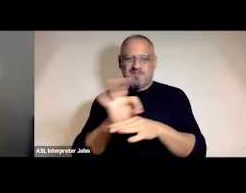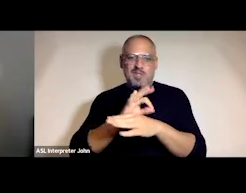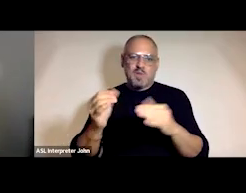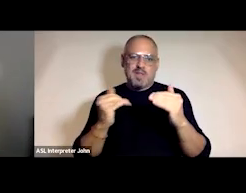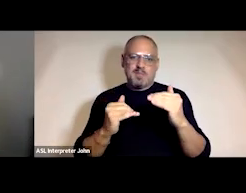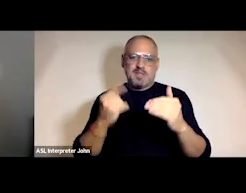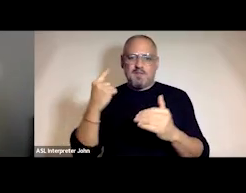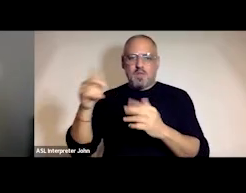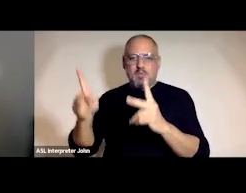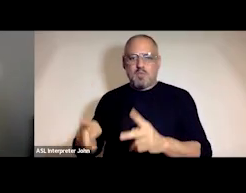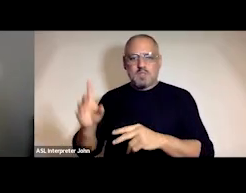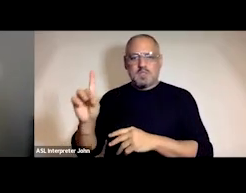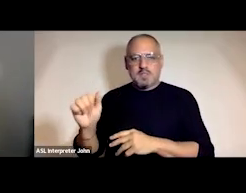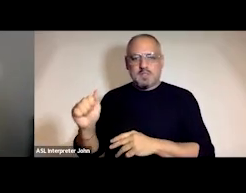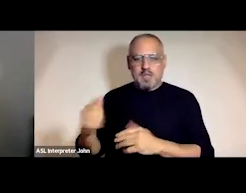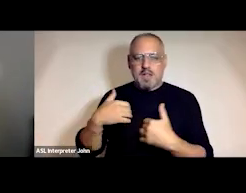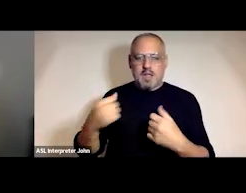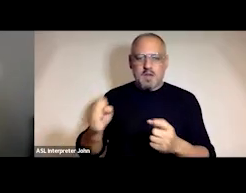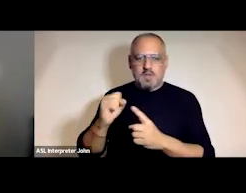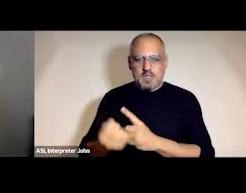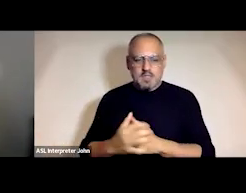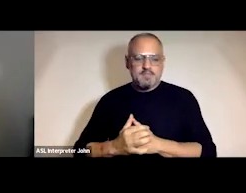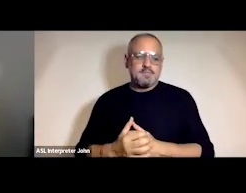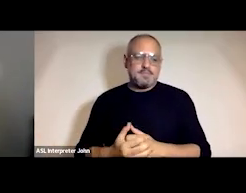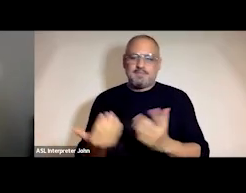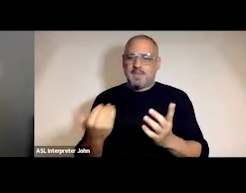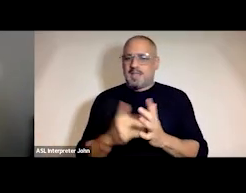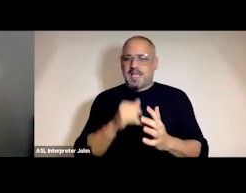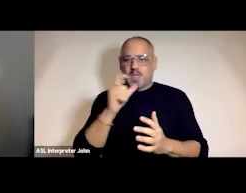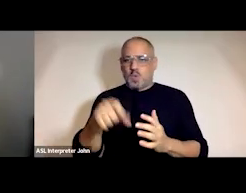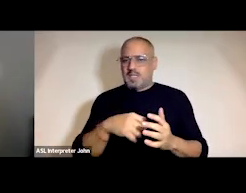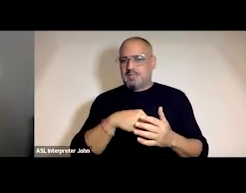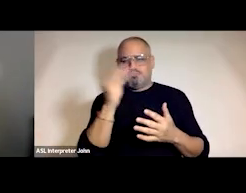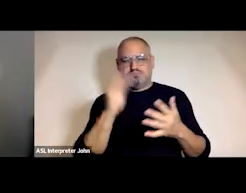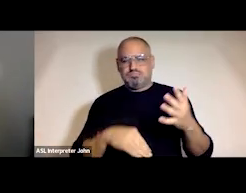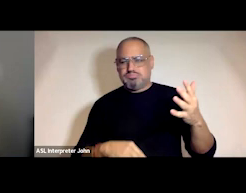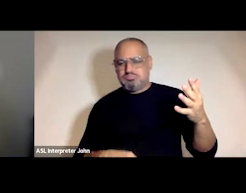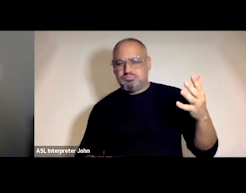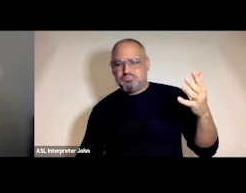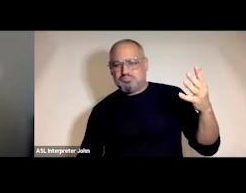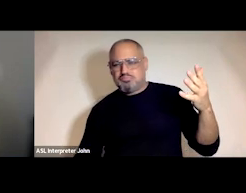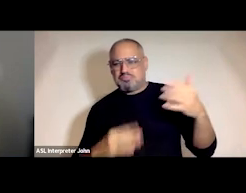of the person's disabling health conditions. Again, no need to just provide a long list of incarcerations